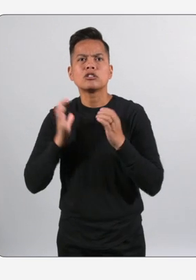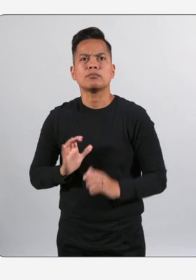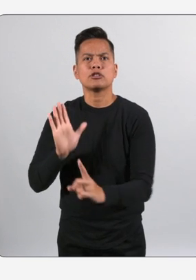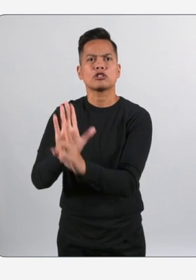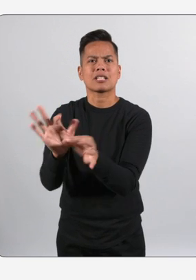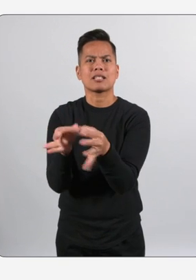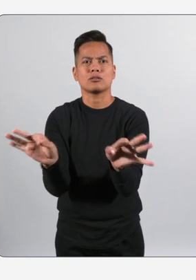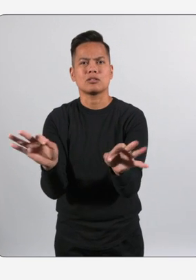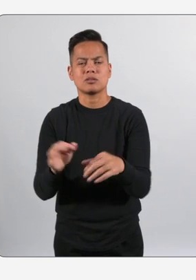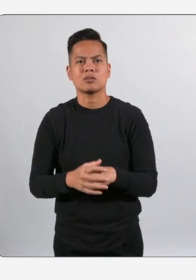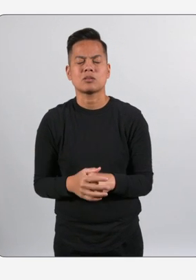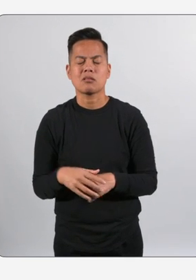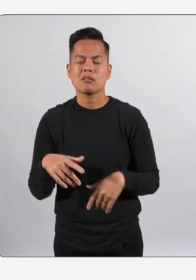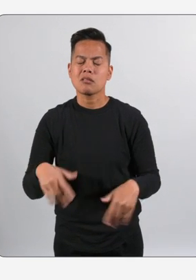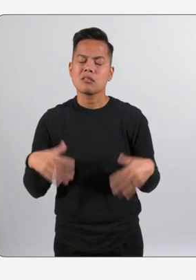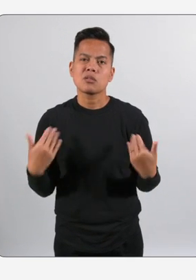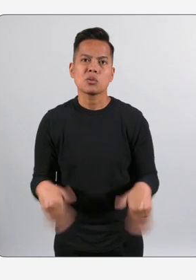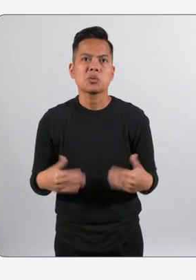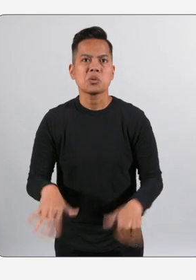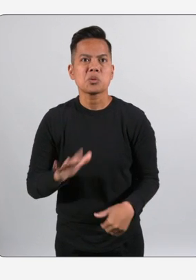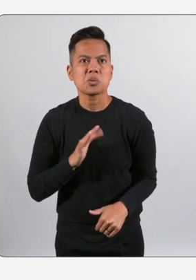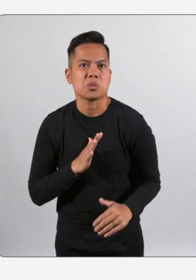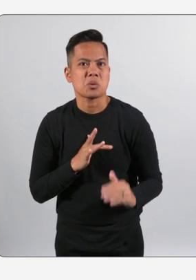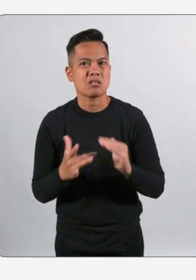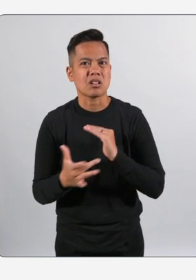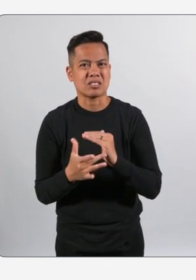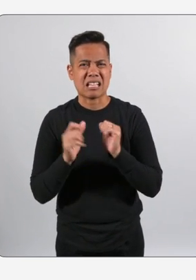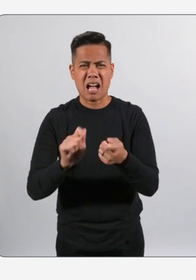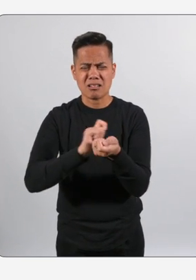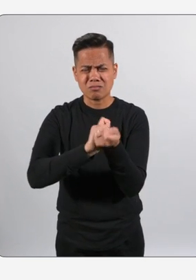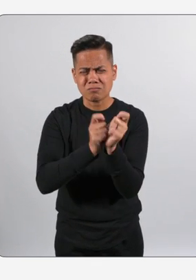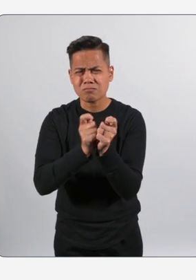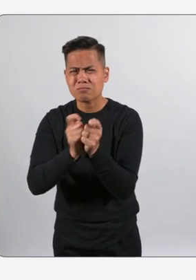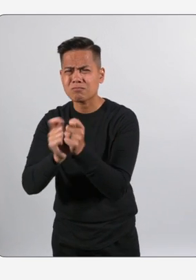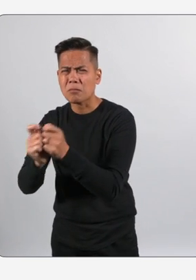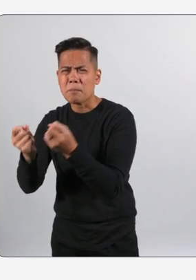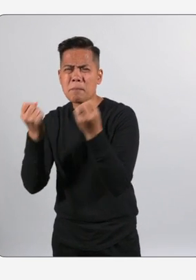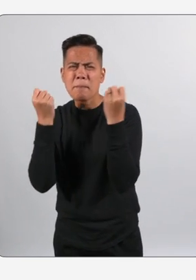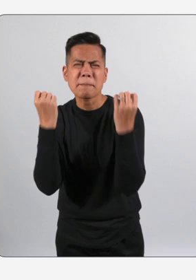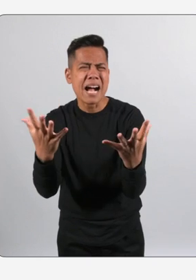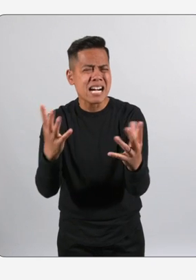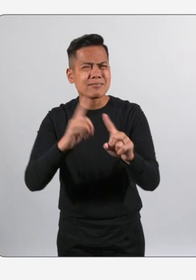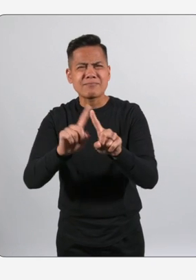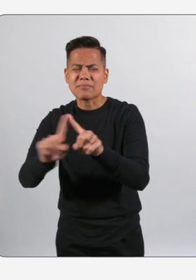This is very cool tech that can transform many parts of your business, including marketing operations.